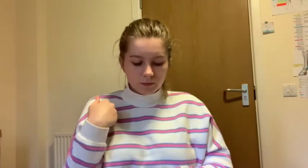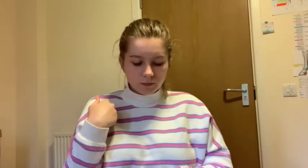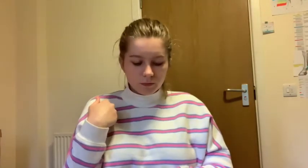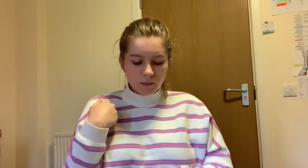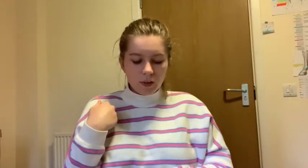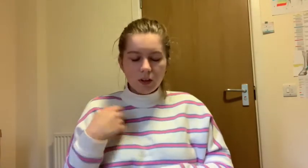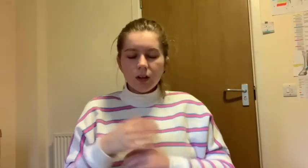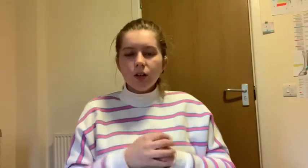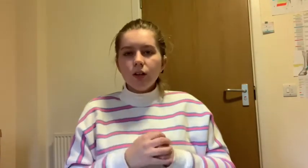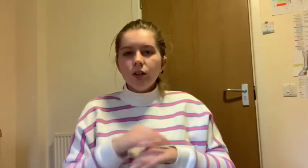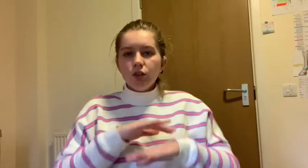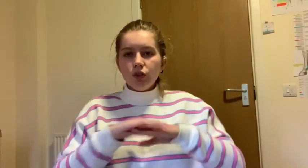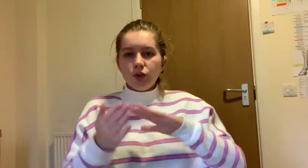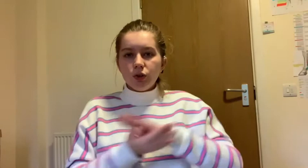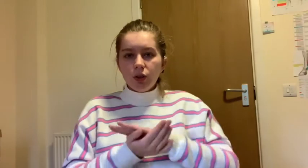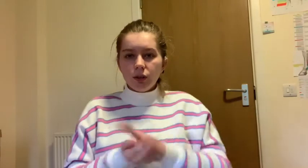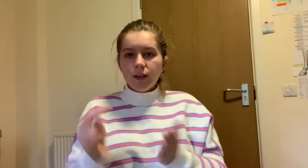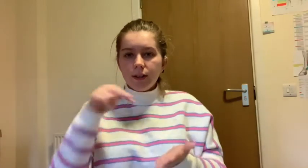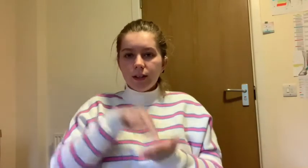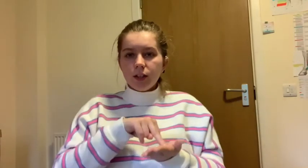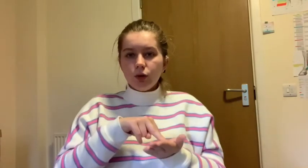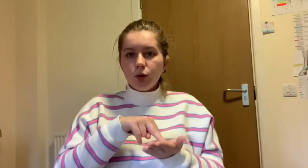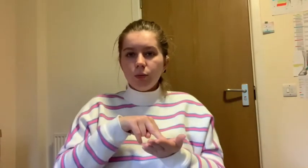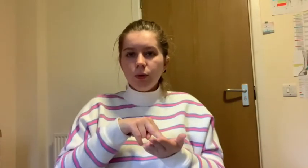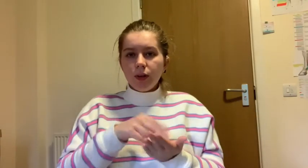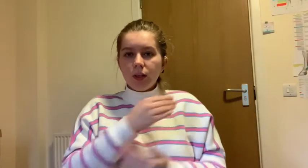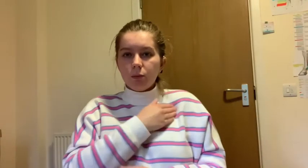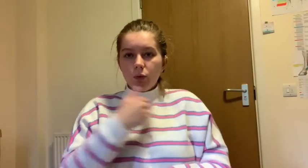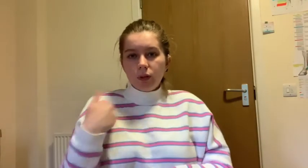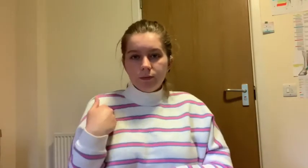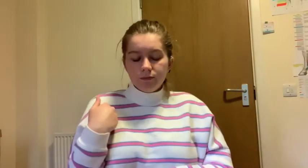"Shoes on get up in the morning."